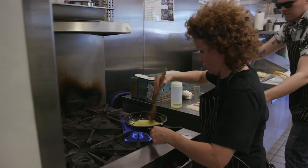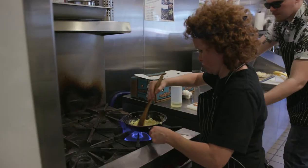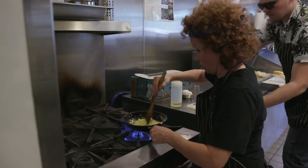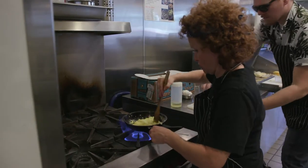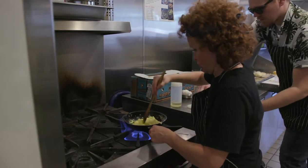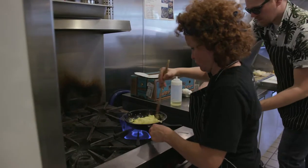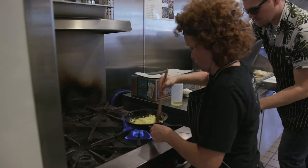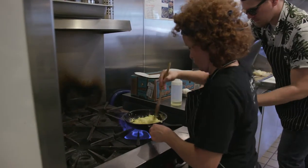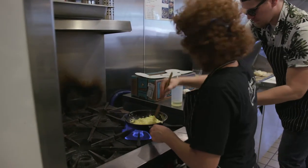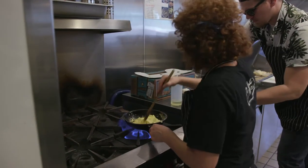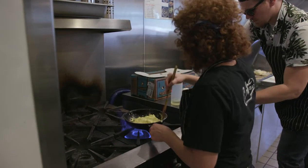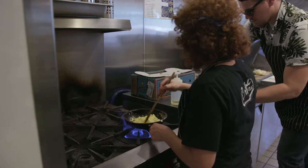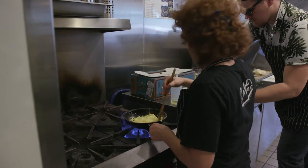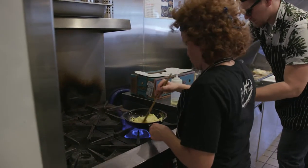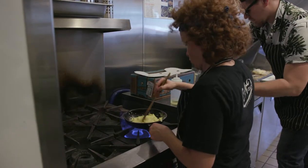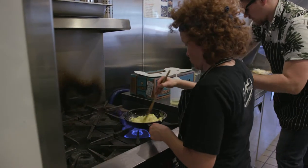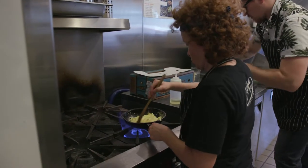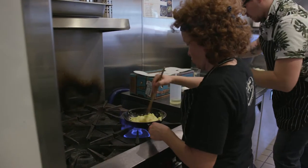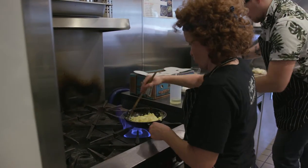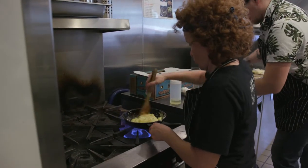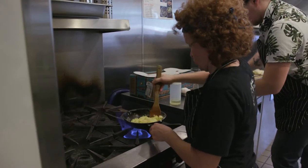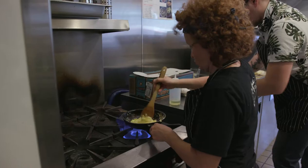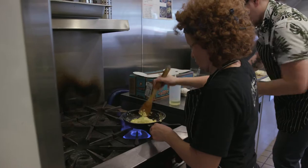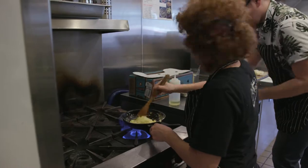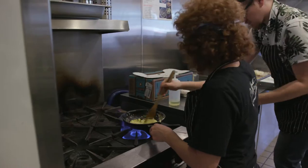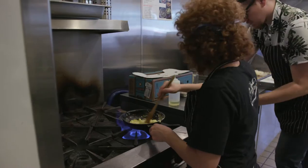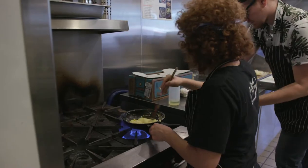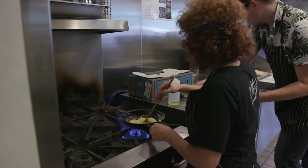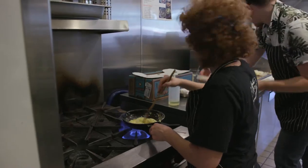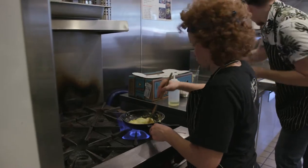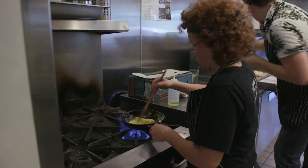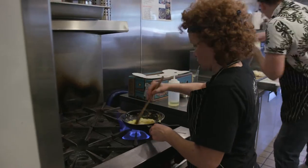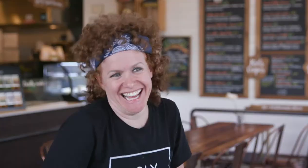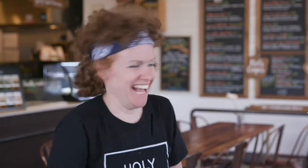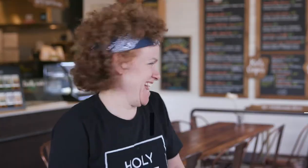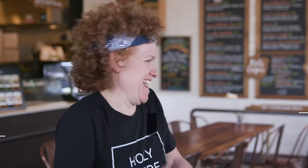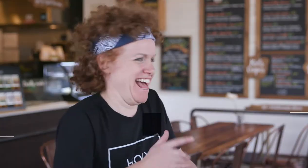Moa Devire manages the South Lamar location. Yes,